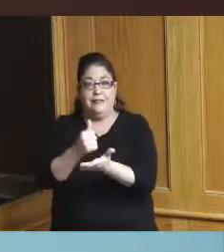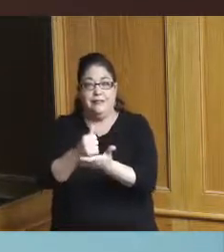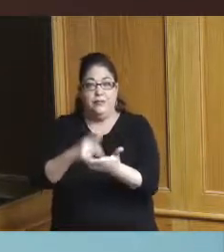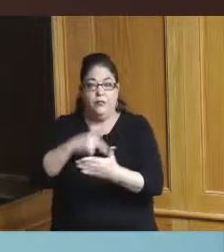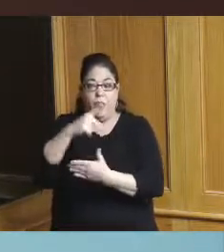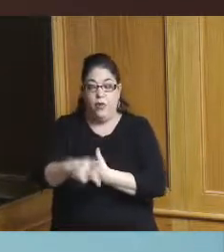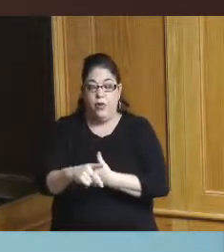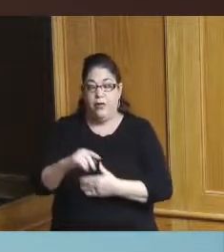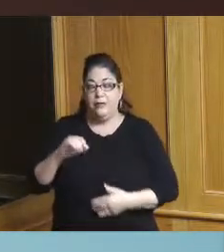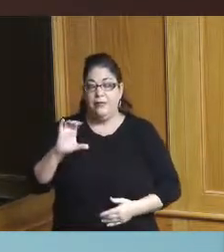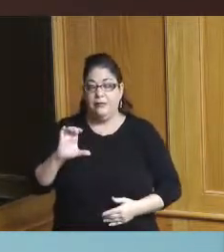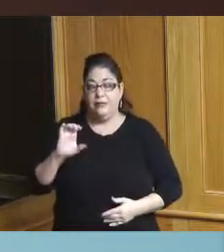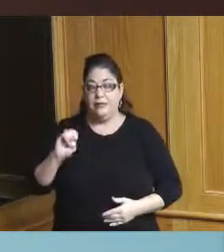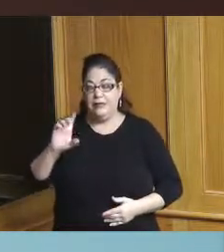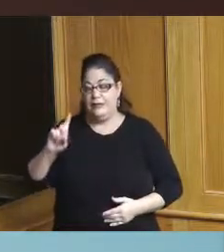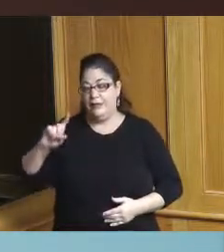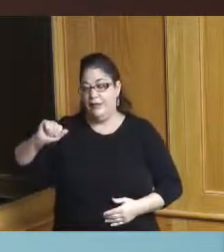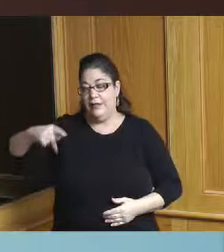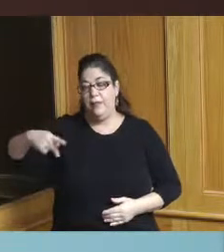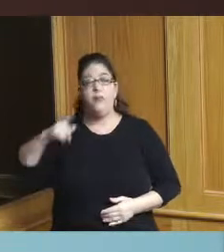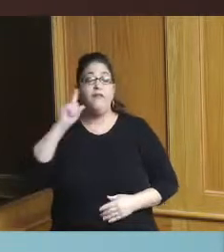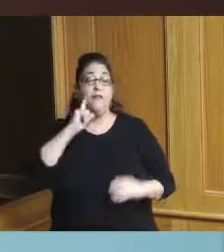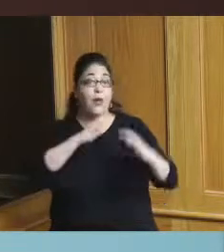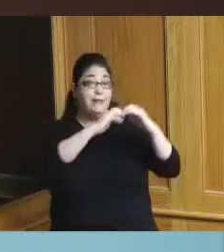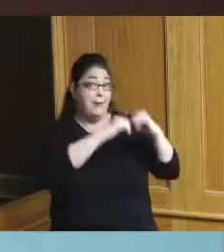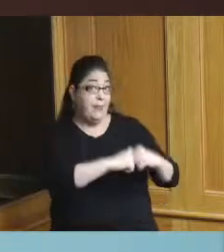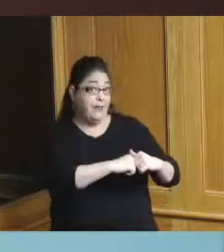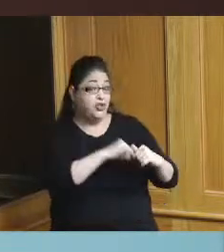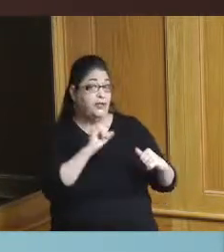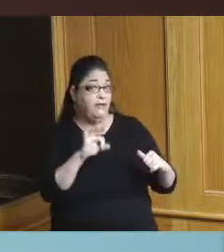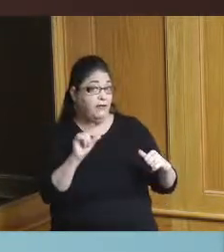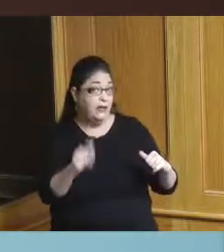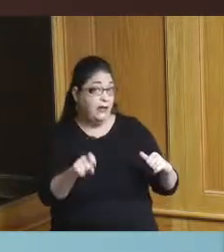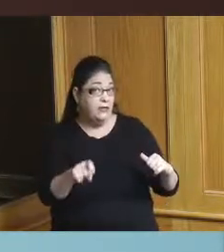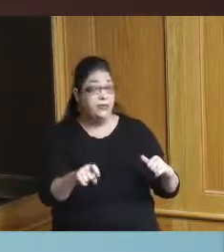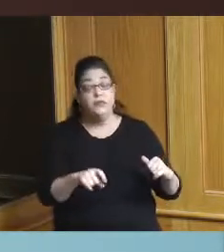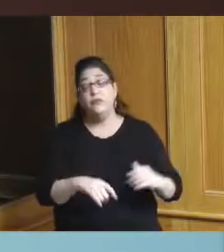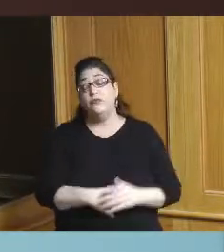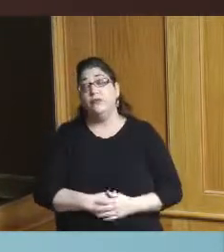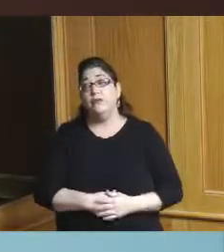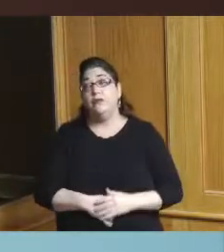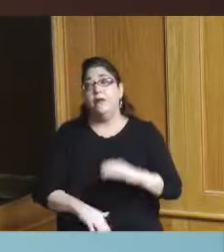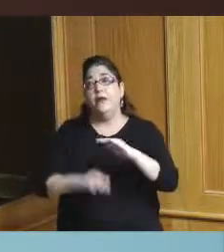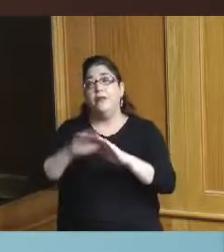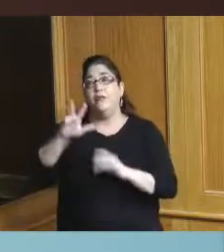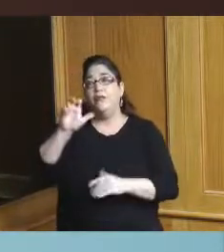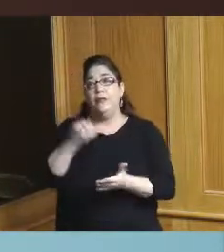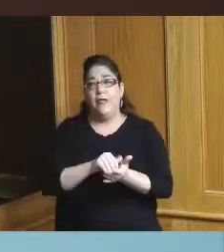where we acquire property or do demolition a lot of times up to 300,000 for these projects